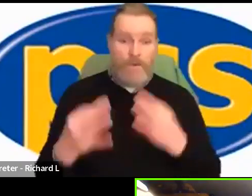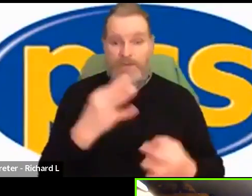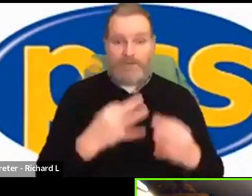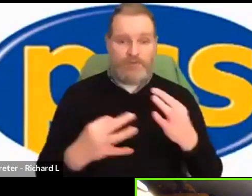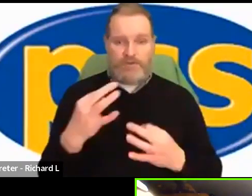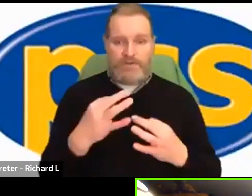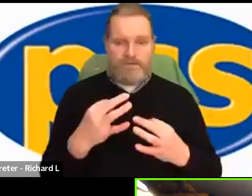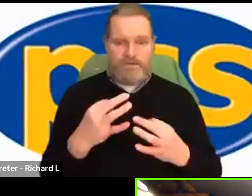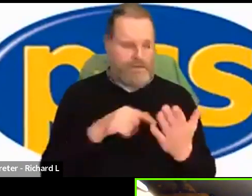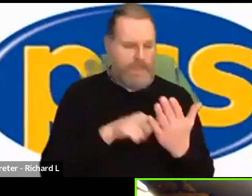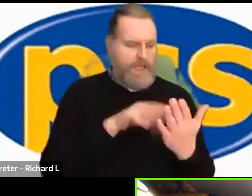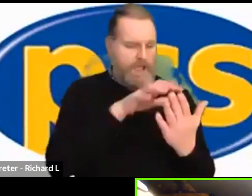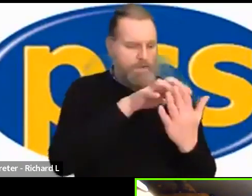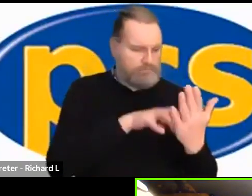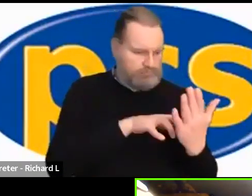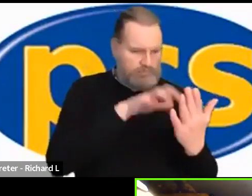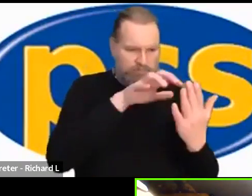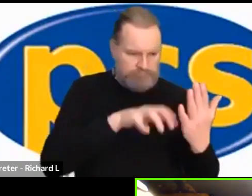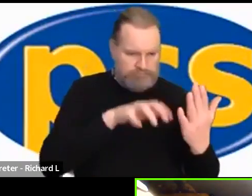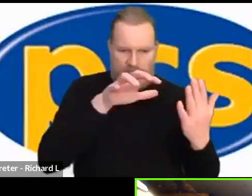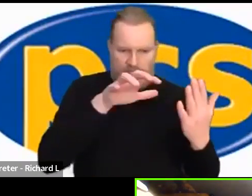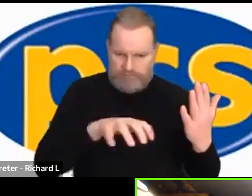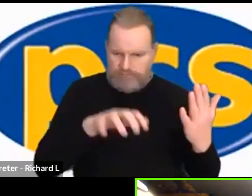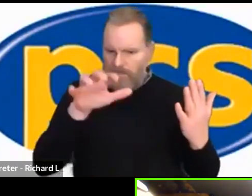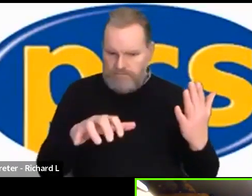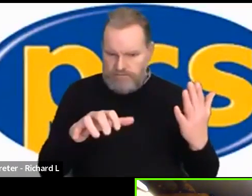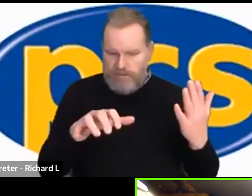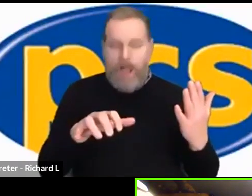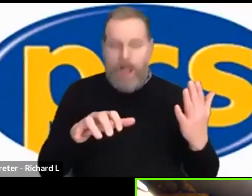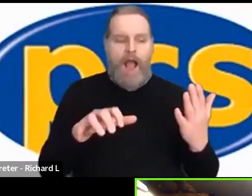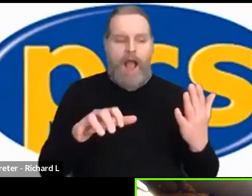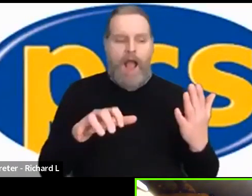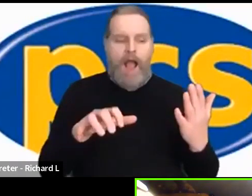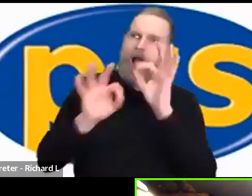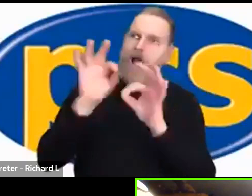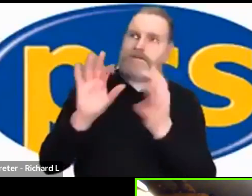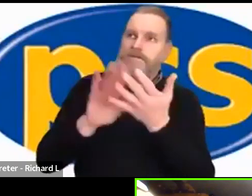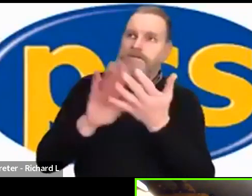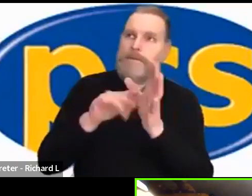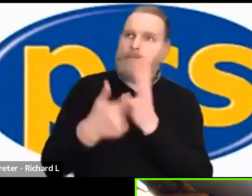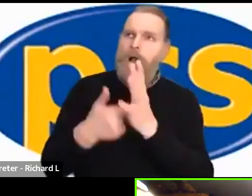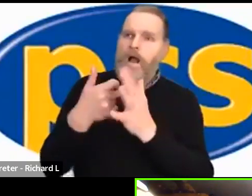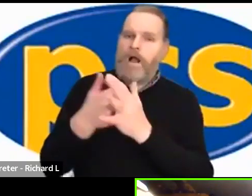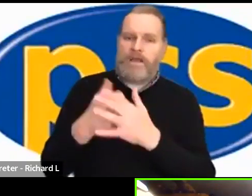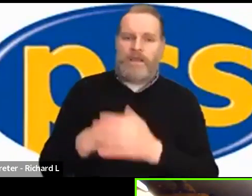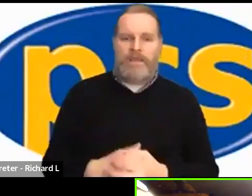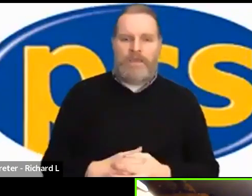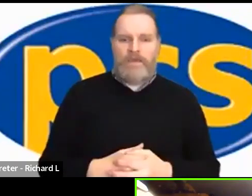been put in inundated putting in inundated. So what I'll try and do is get a good spread of questions s for Mark to for Mark to answer. If there's